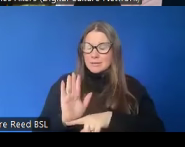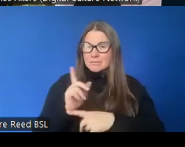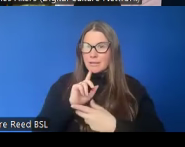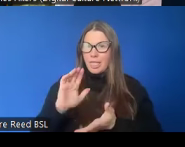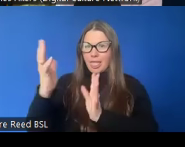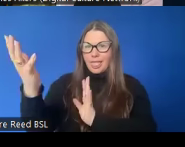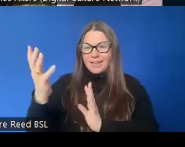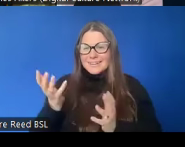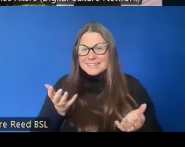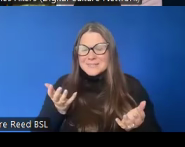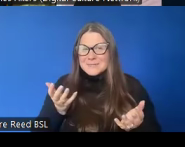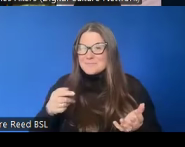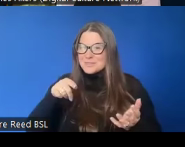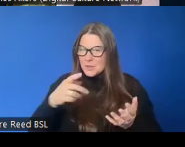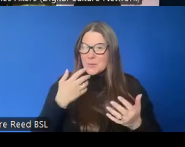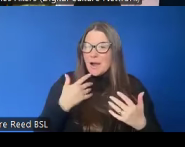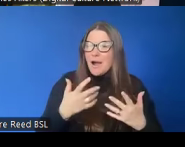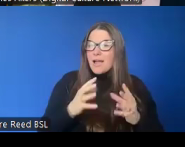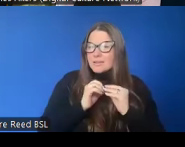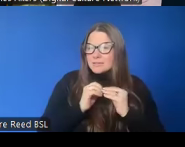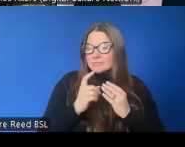I'd recommend using data you've got to do that kind of stuff.